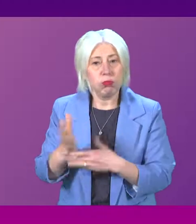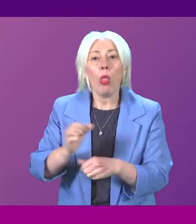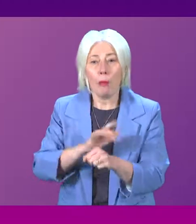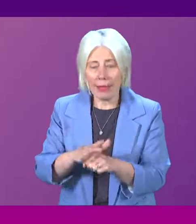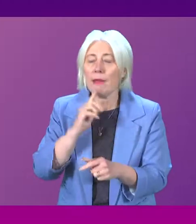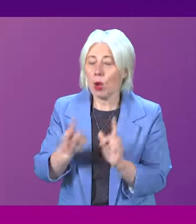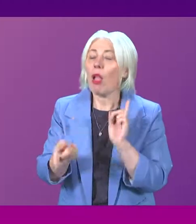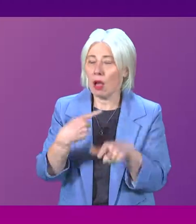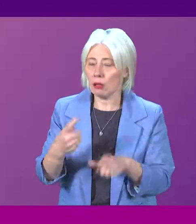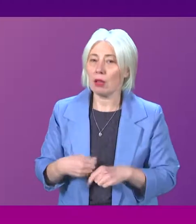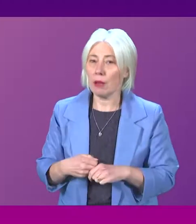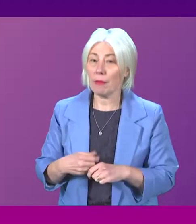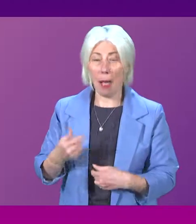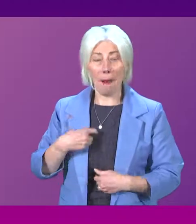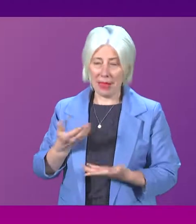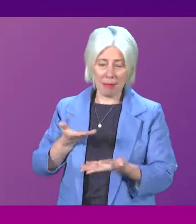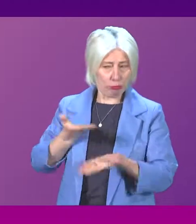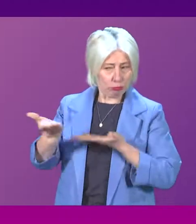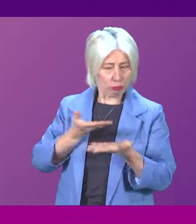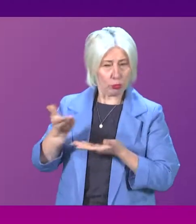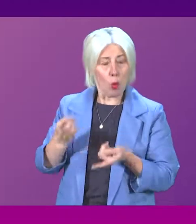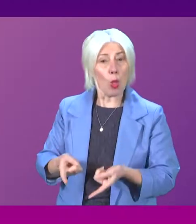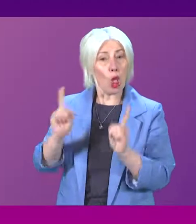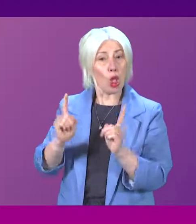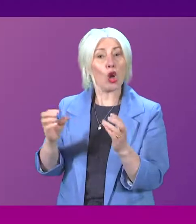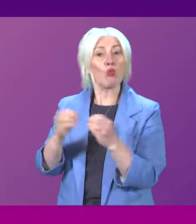From my interactions with Lord Brailsford, I know that he is keenly aware of the need